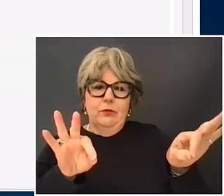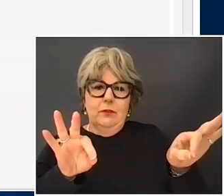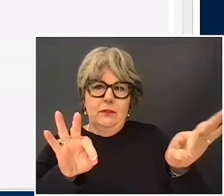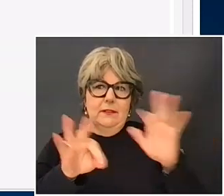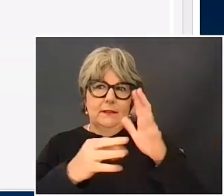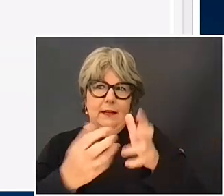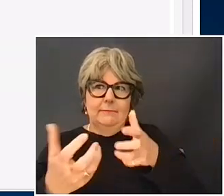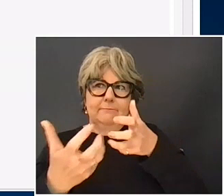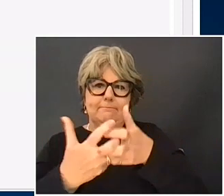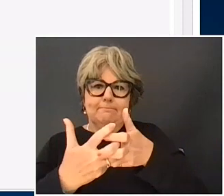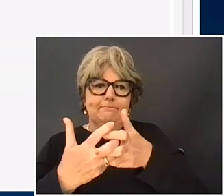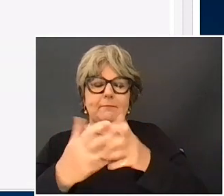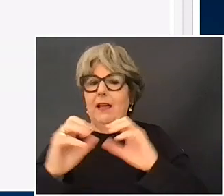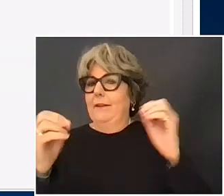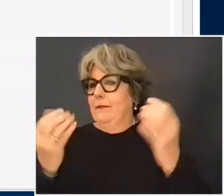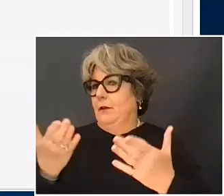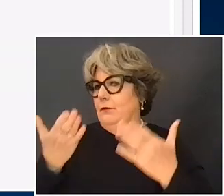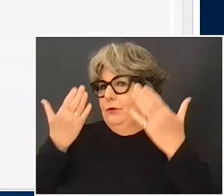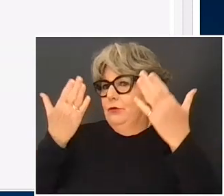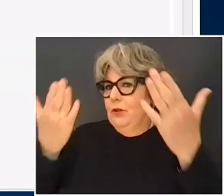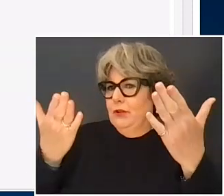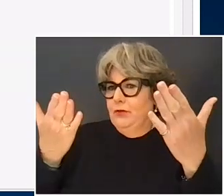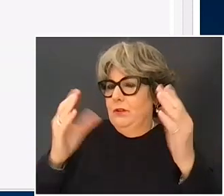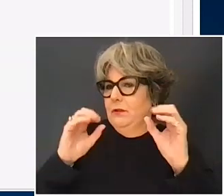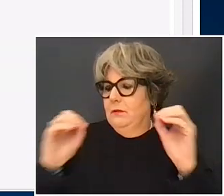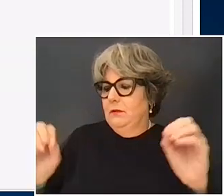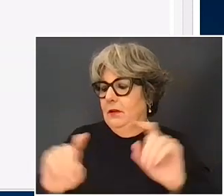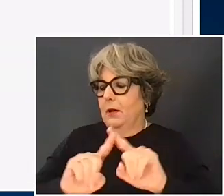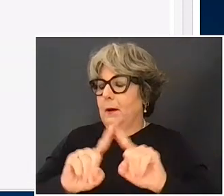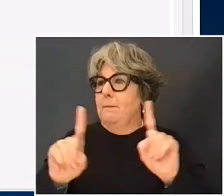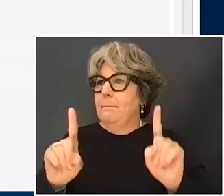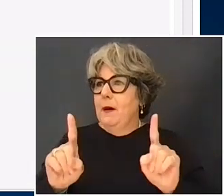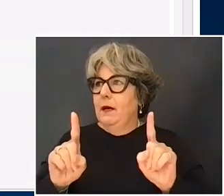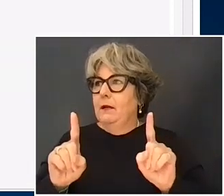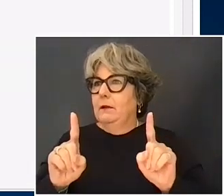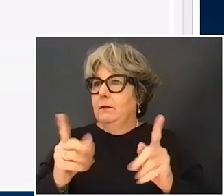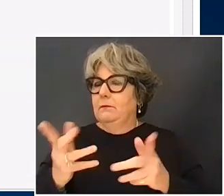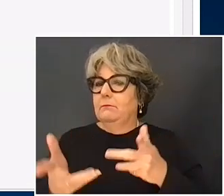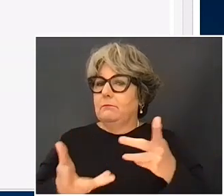suggestion either. But just even looking at this.